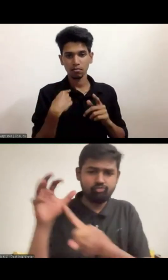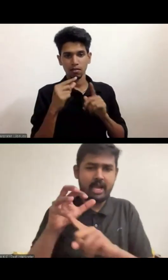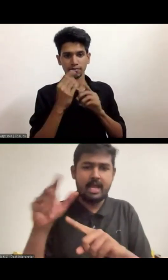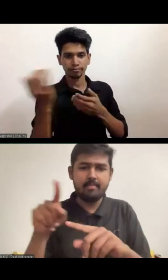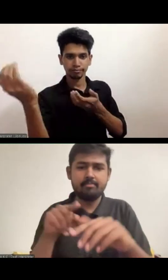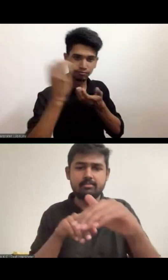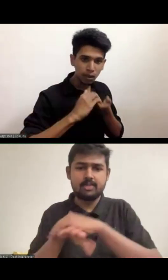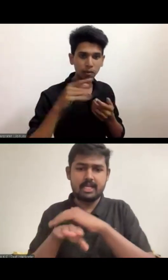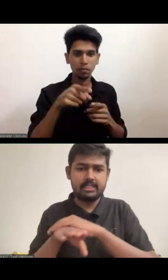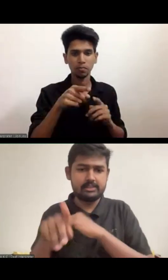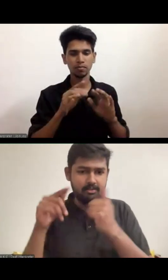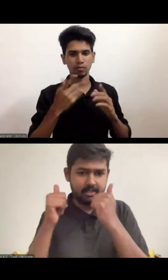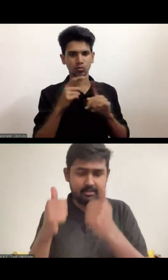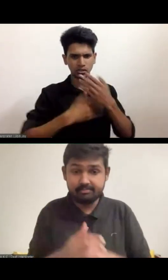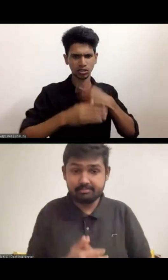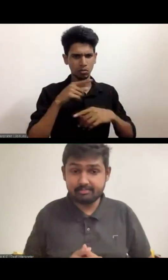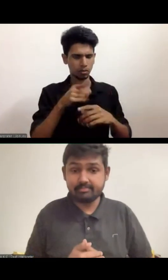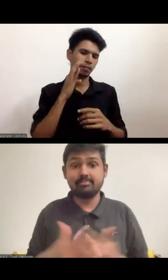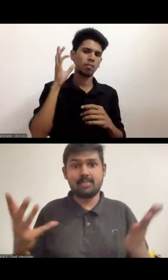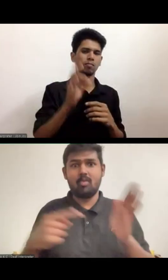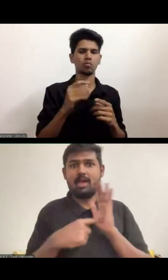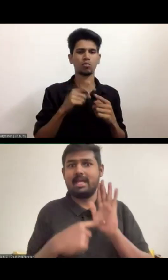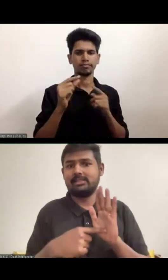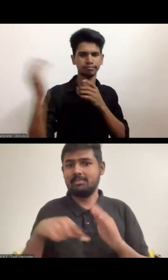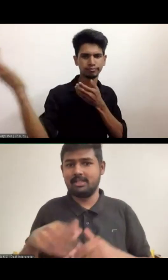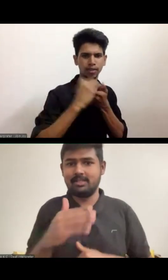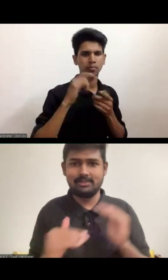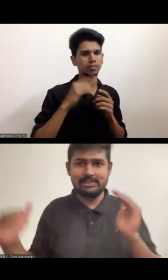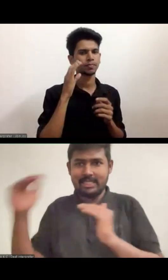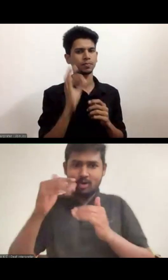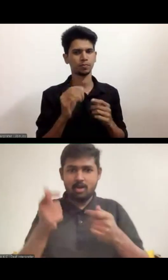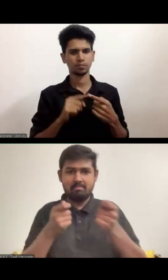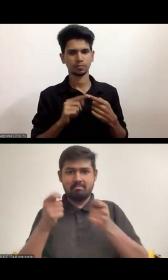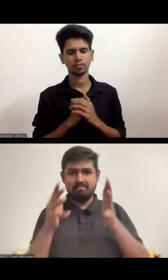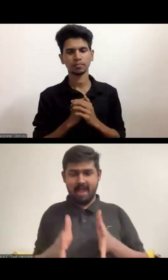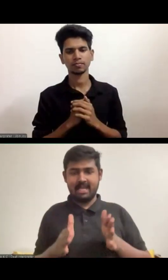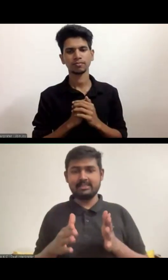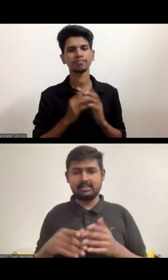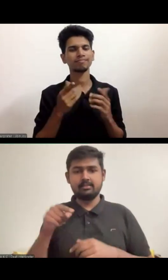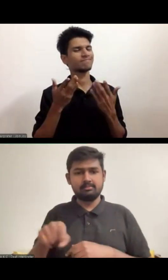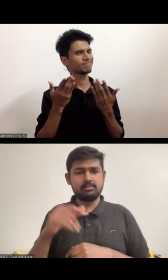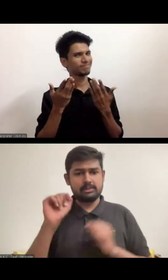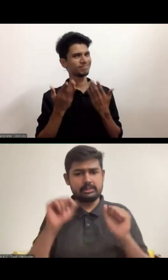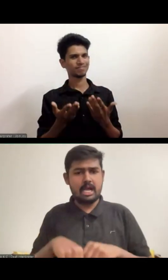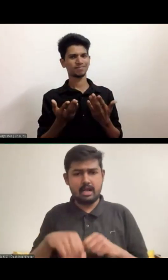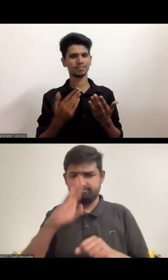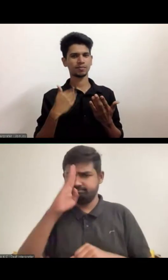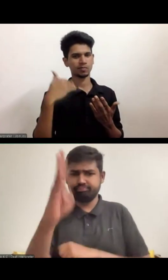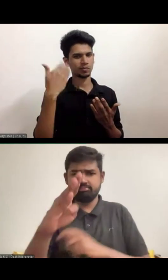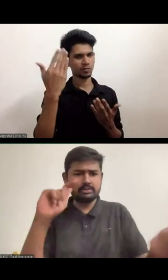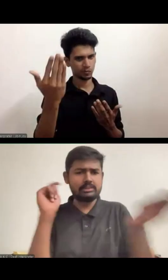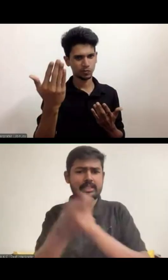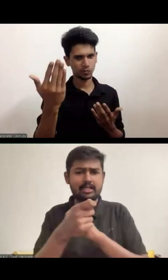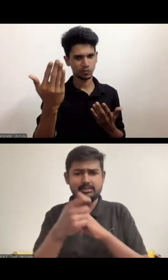So that is exemplified by the ongoing collaboration between ISOC staff and the ISOC